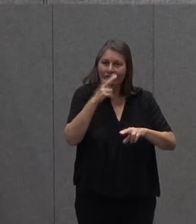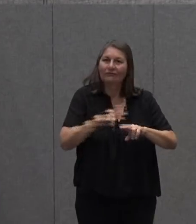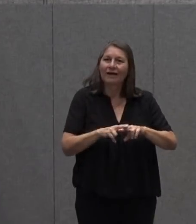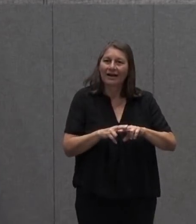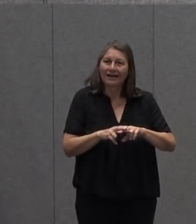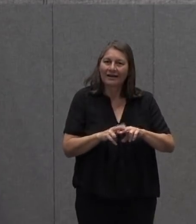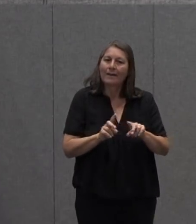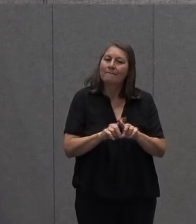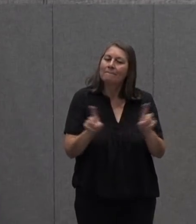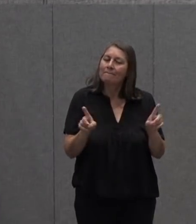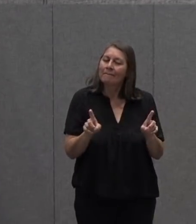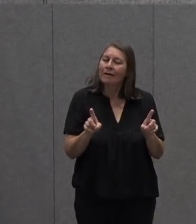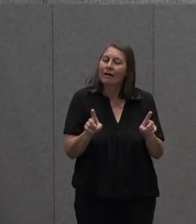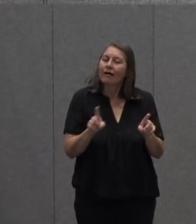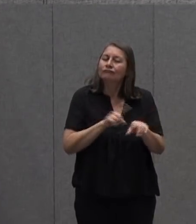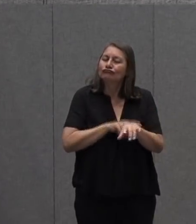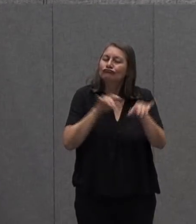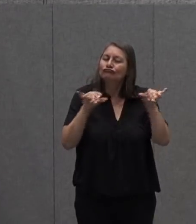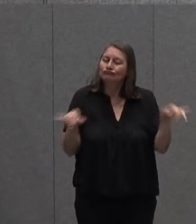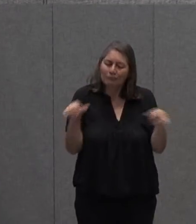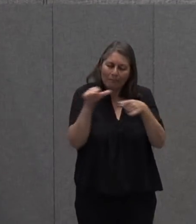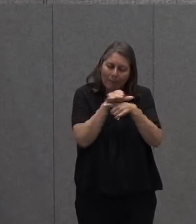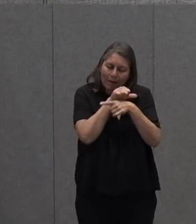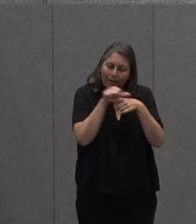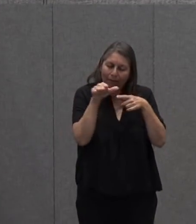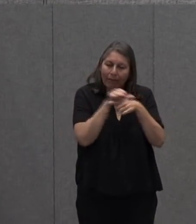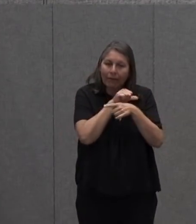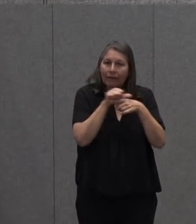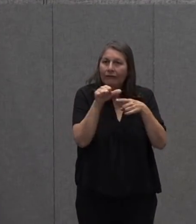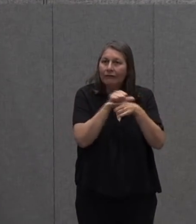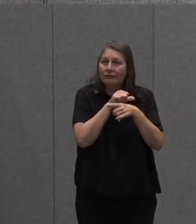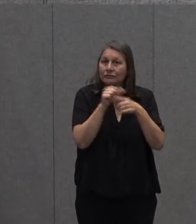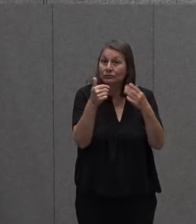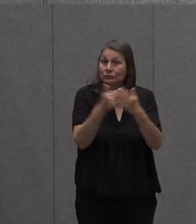but also to help us practice using these new words in sentences.